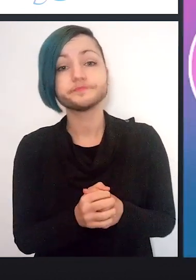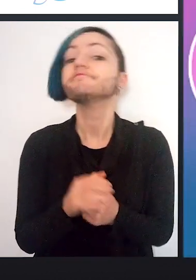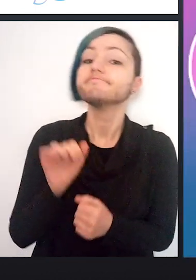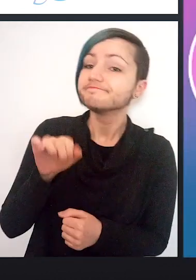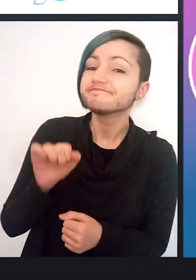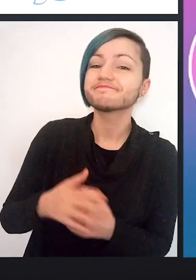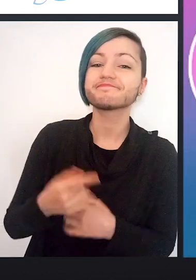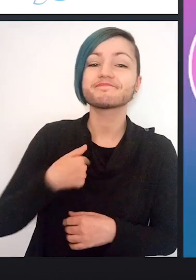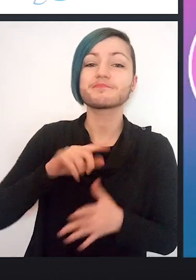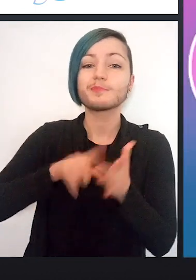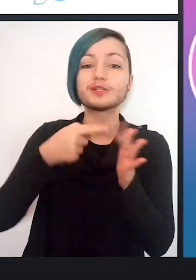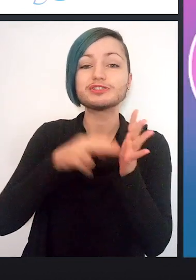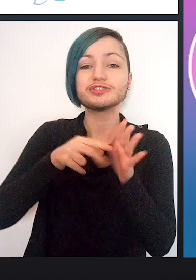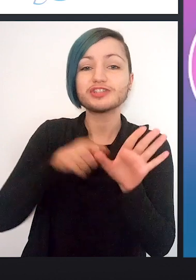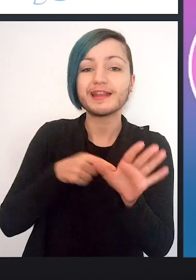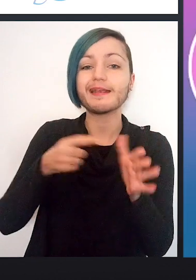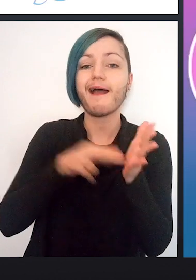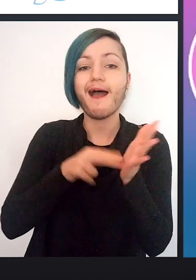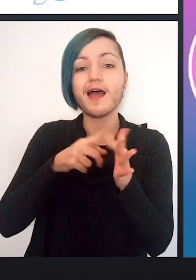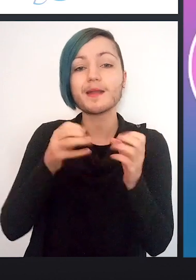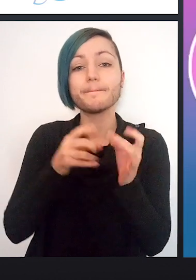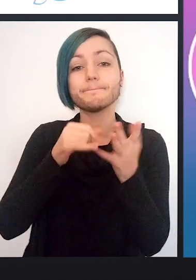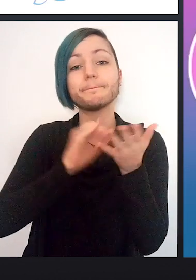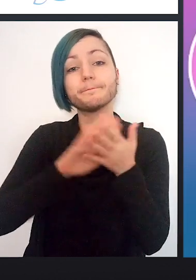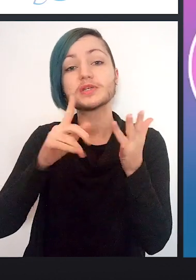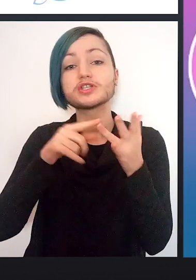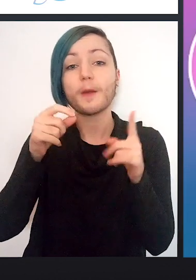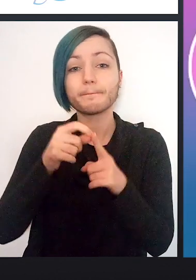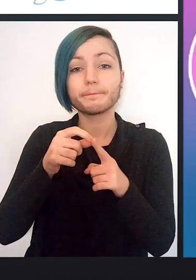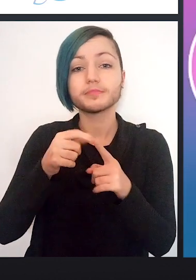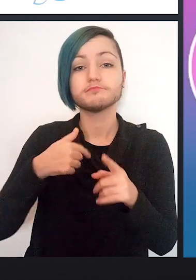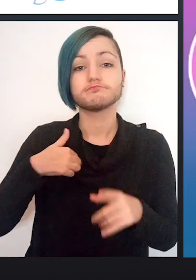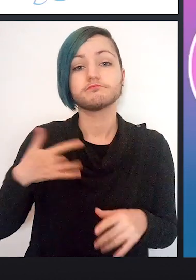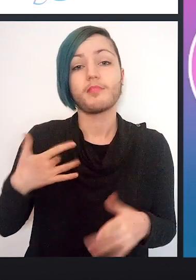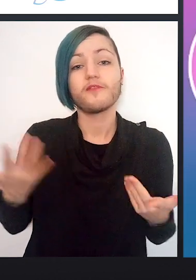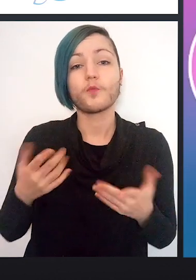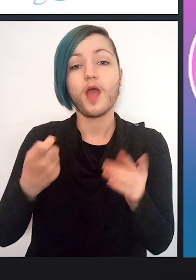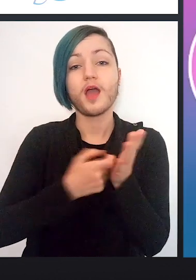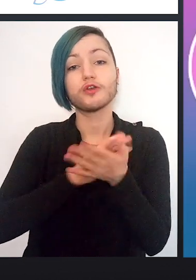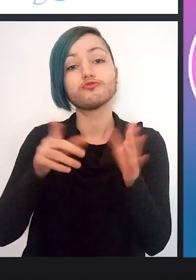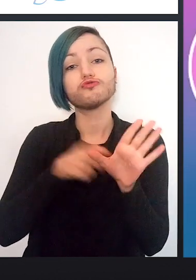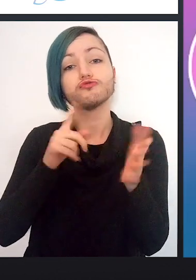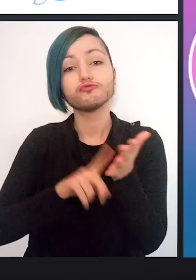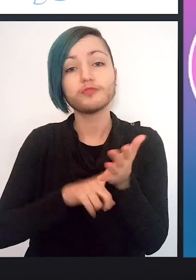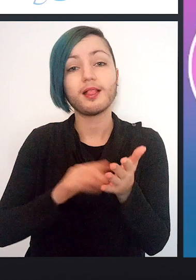Yes. I'm Jenny Anne Bishop, I live in Rhyl, North Wales and